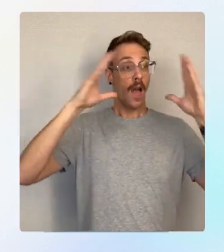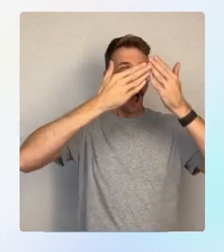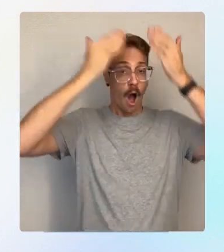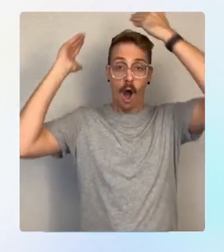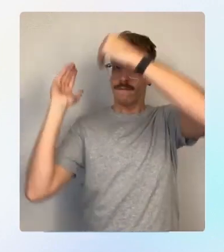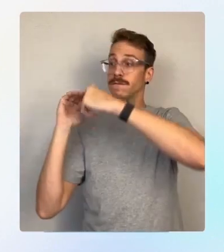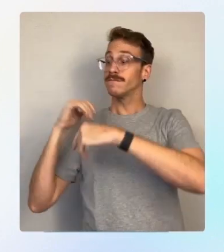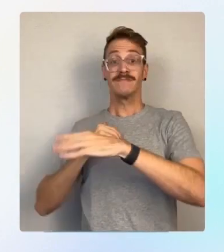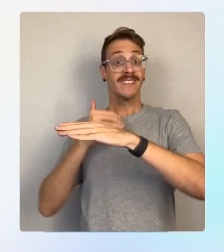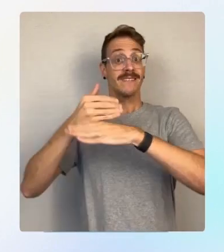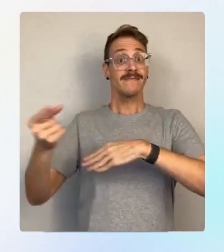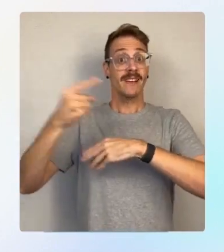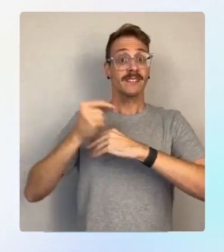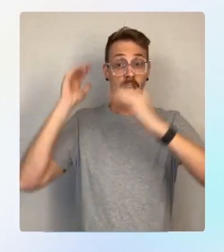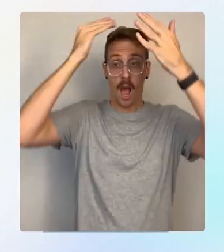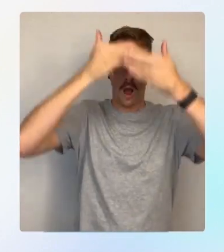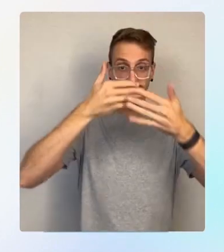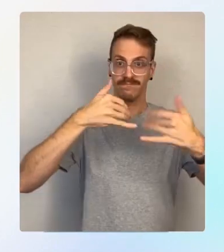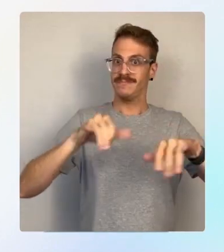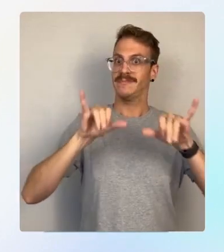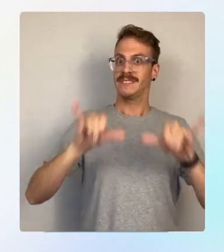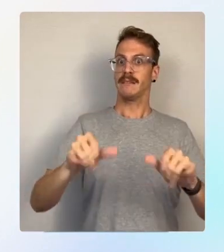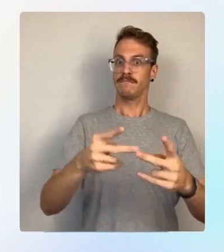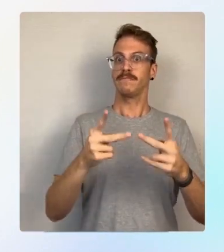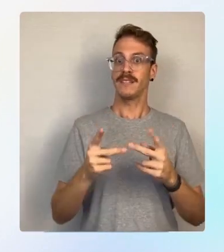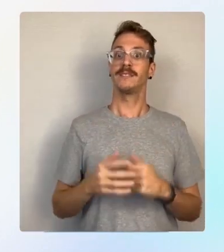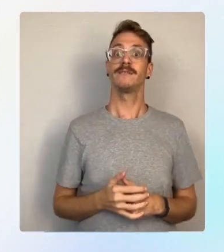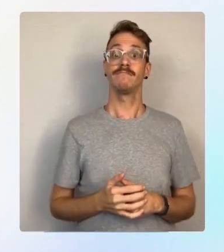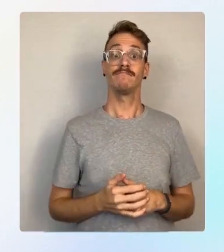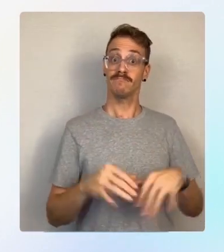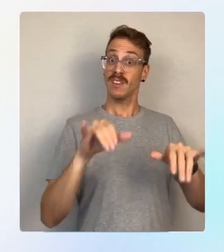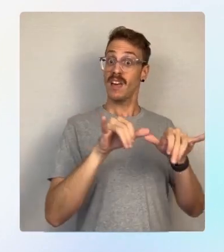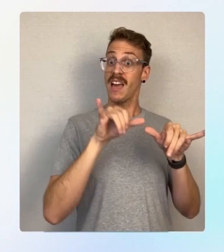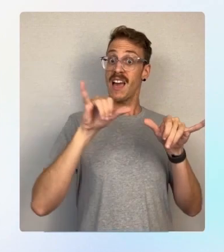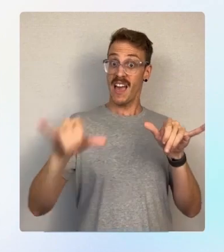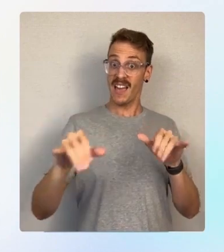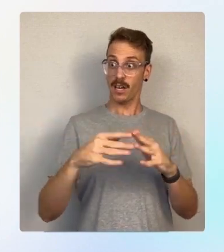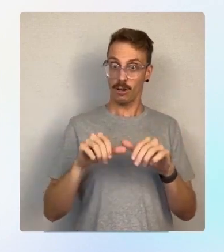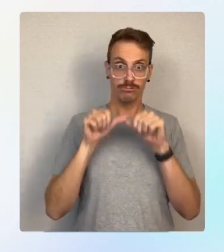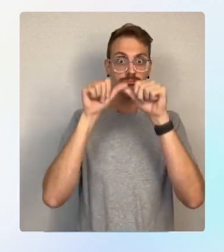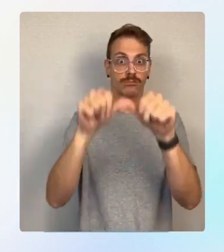Anchor resilience and recovery will continue to get better. For example, our recent update